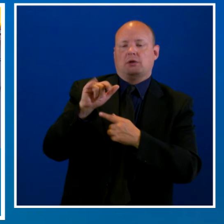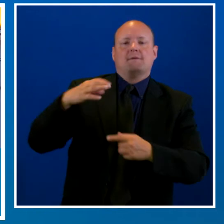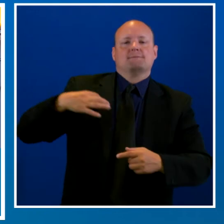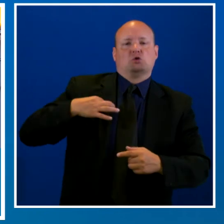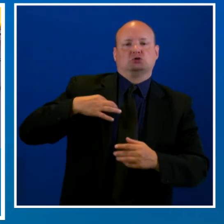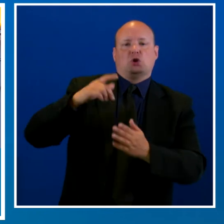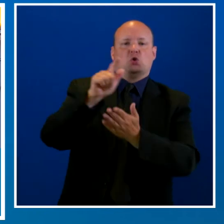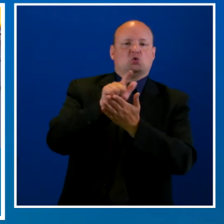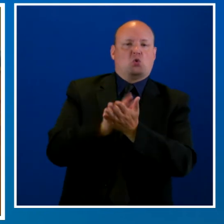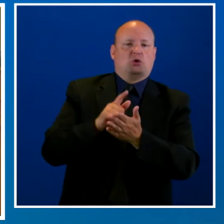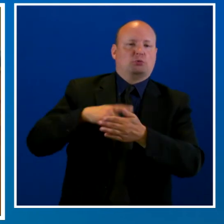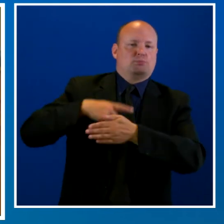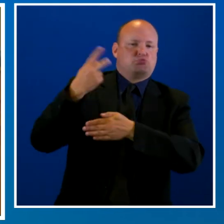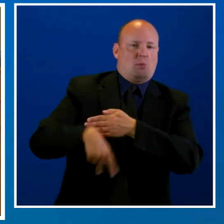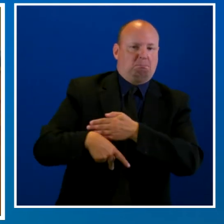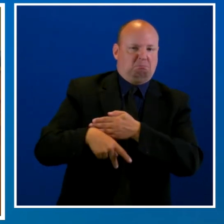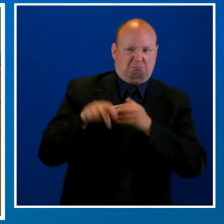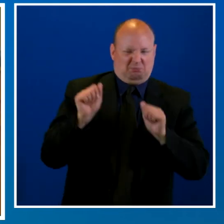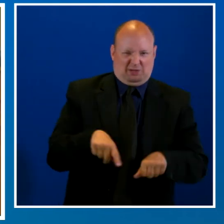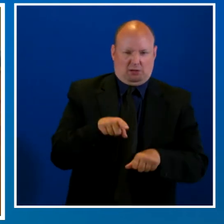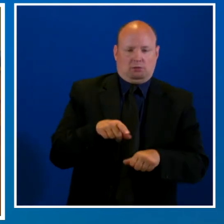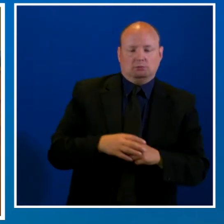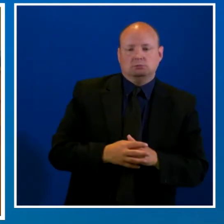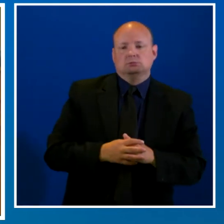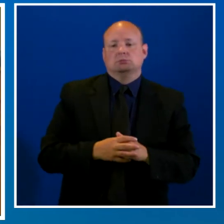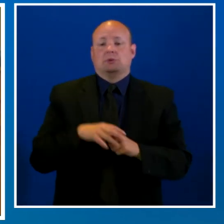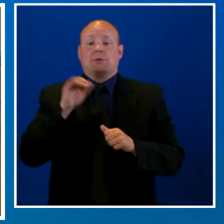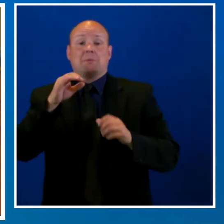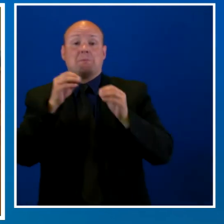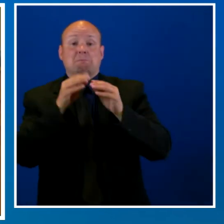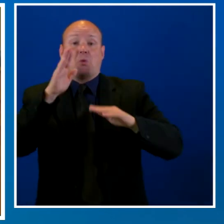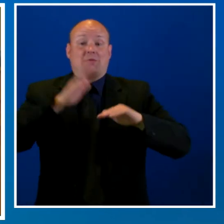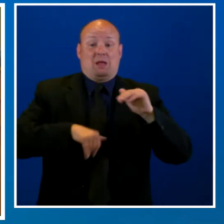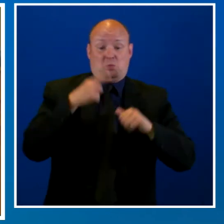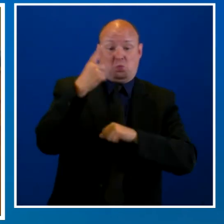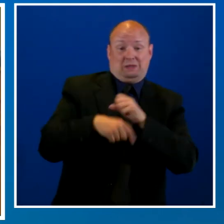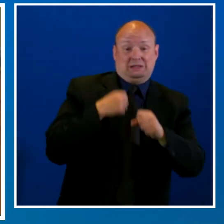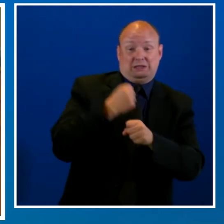Finally, after more than a year of canceled events, I'm excited